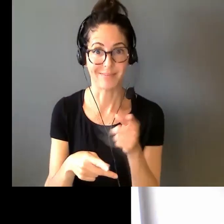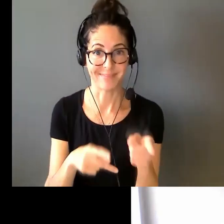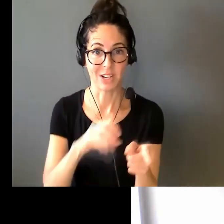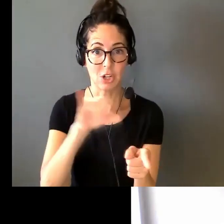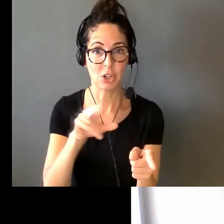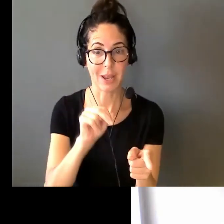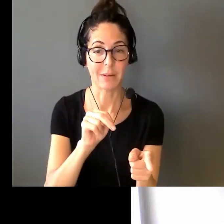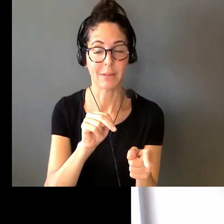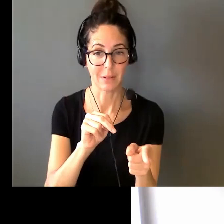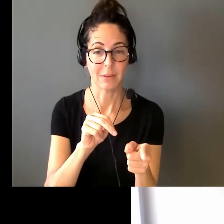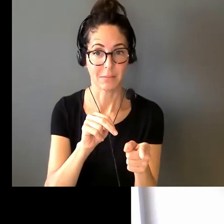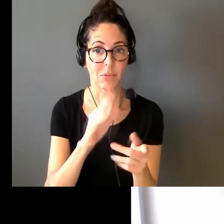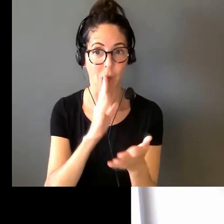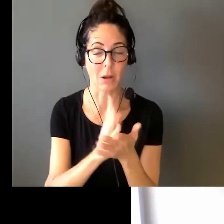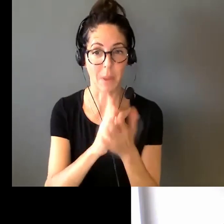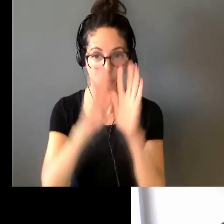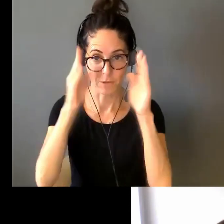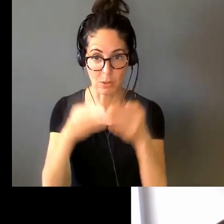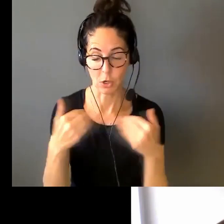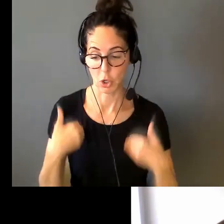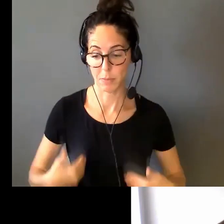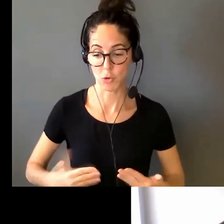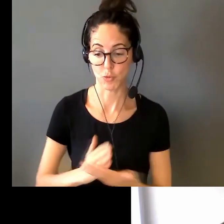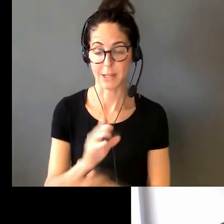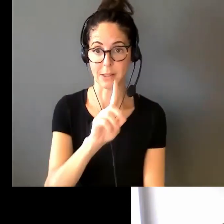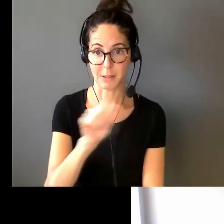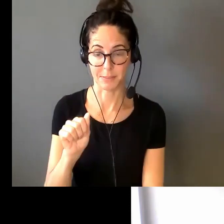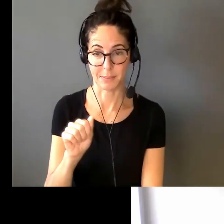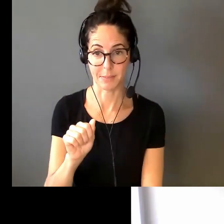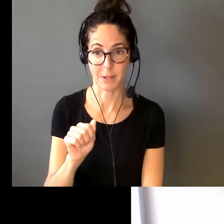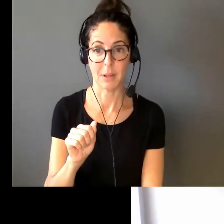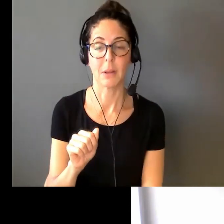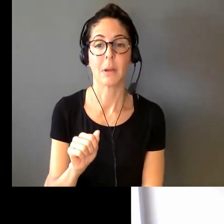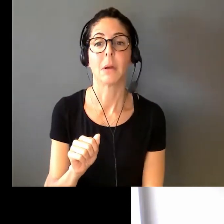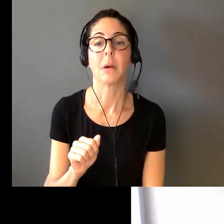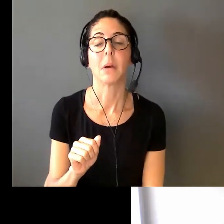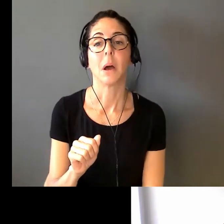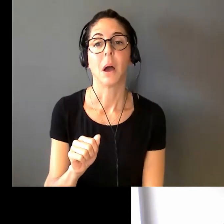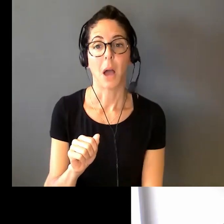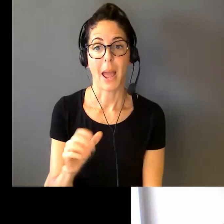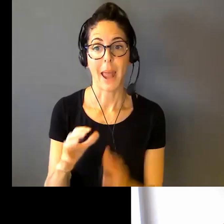that looks at human rights and disability from the same space and, you know, the intersectionality of